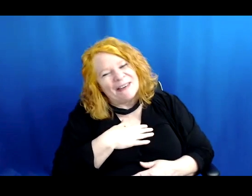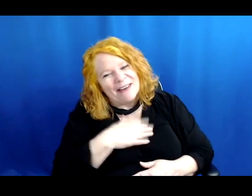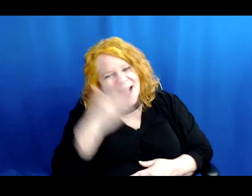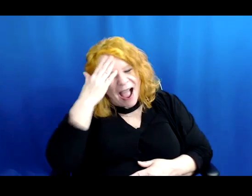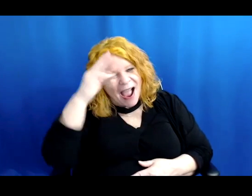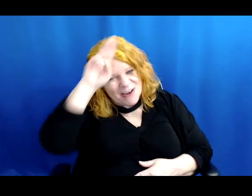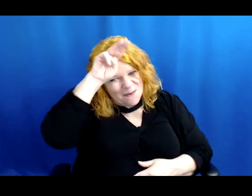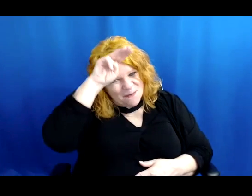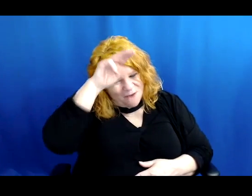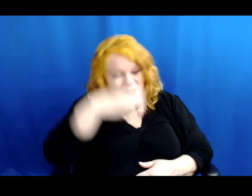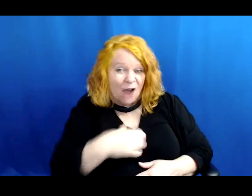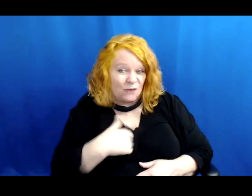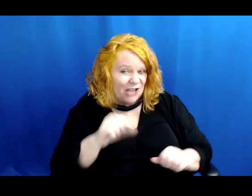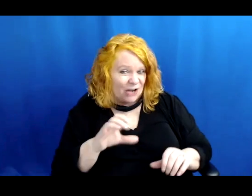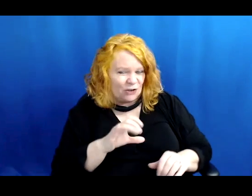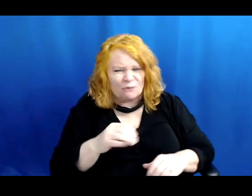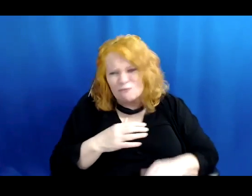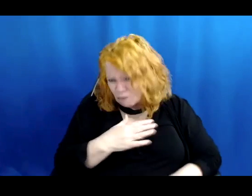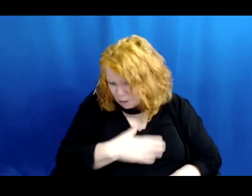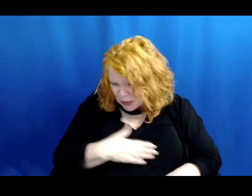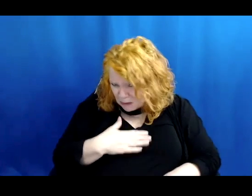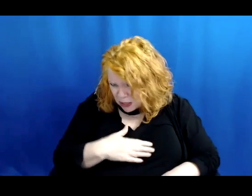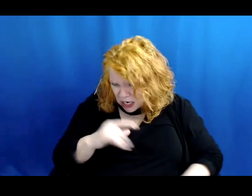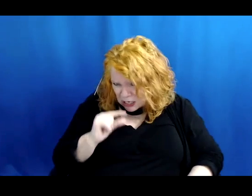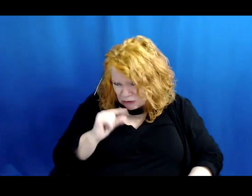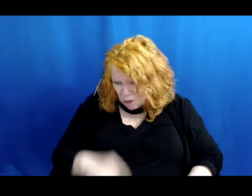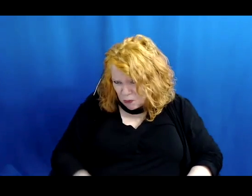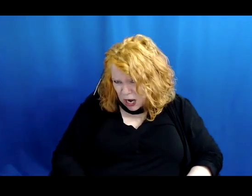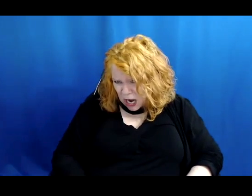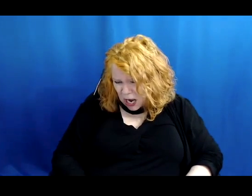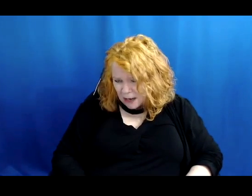So do I, Big Marvin. >> “Please, Gwyn?” Well, we’ll have